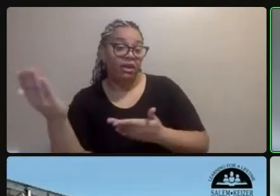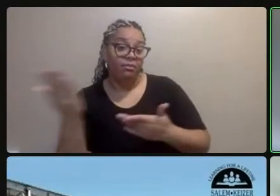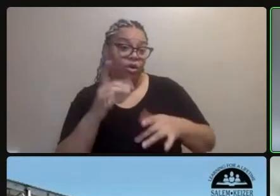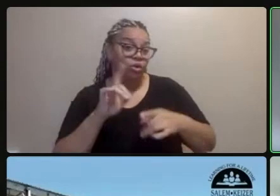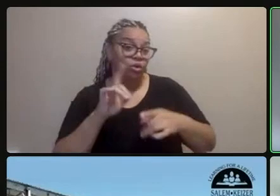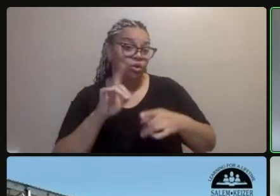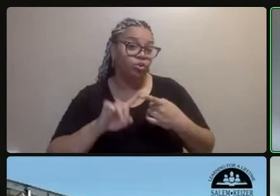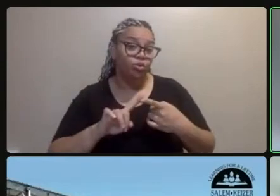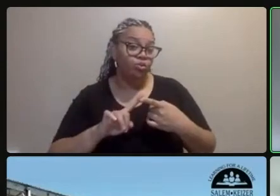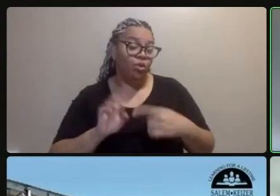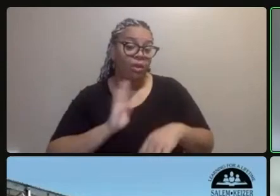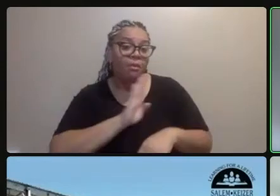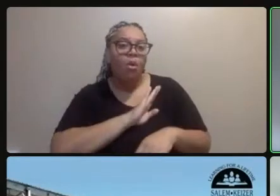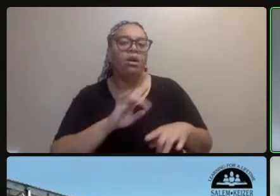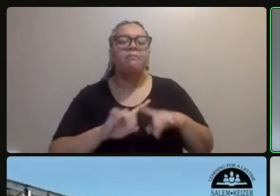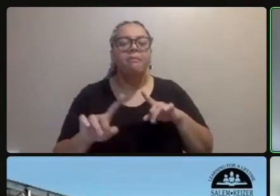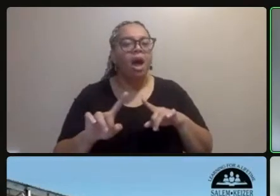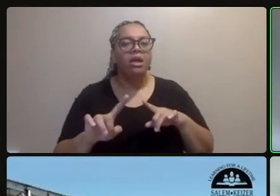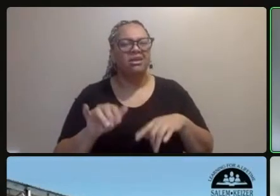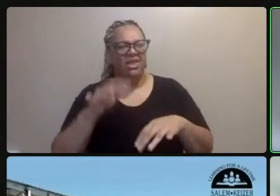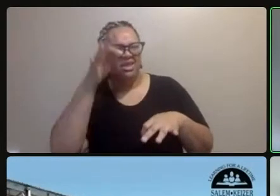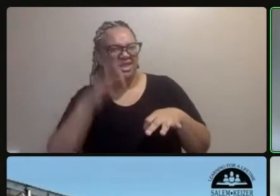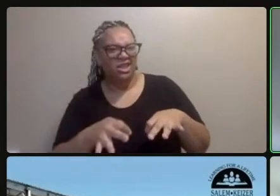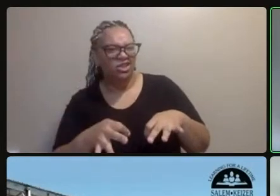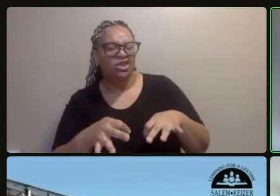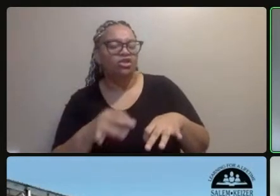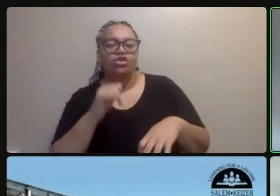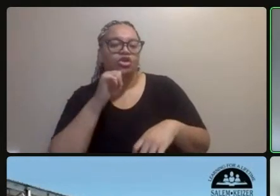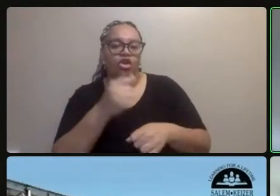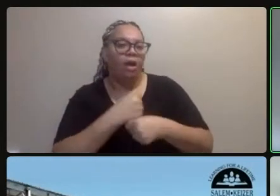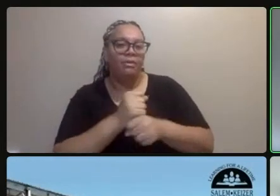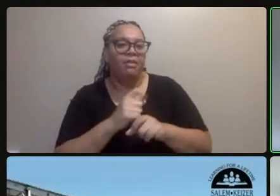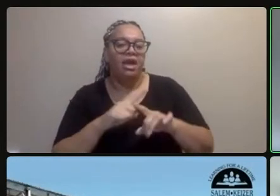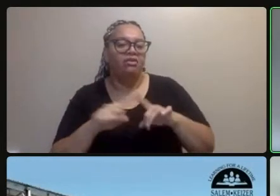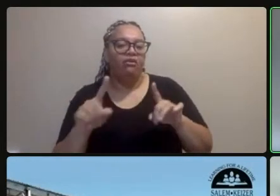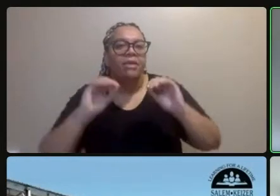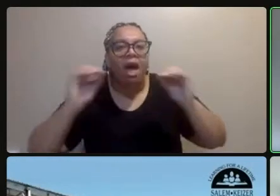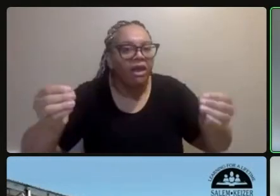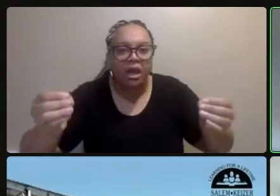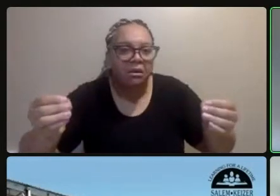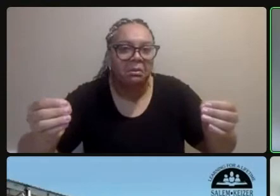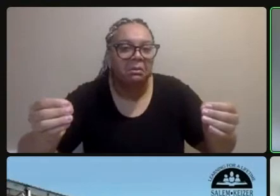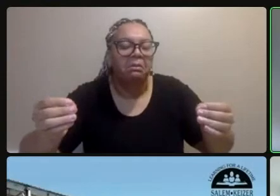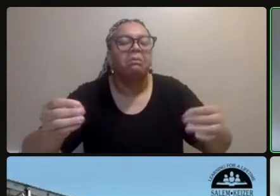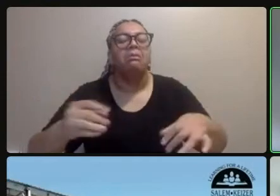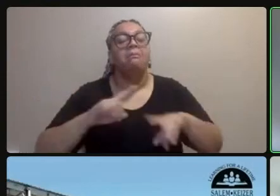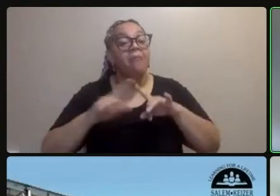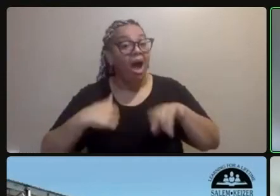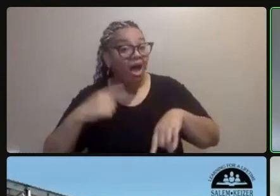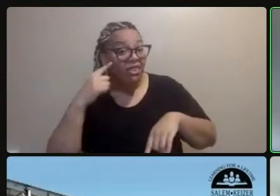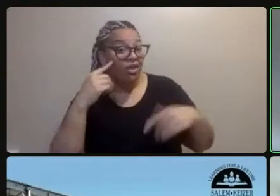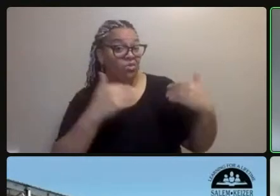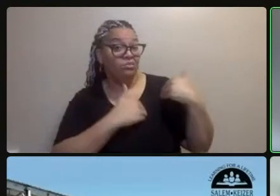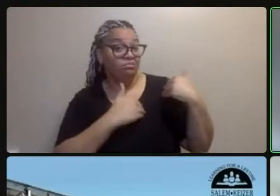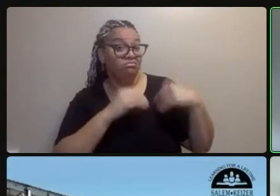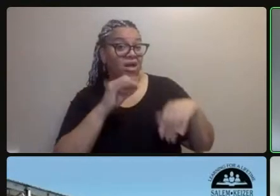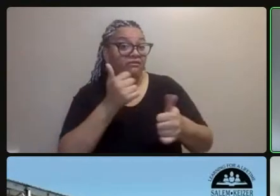IS FOR MEMBERS GOING TO HAVE VALUES AND IDEAS THAT THEY BRING TO TABLE AND WE SHOULDN'T EXPECT THAT